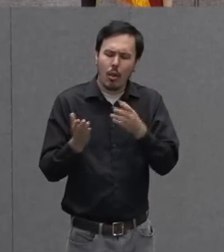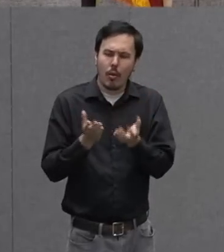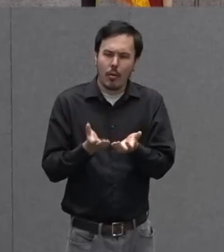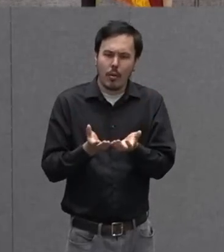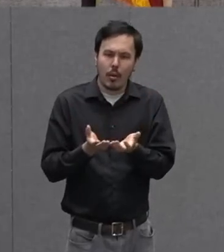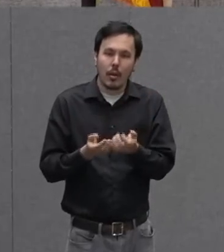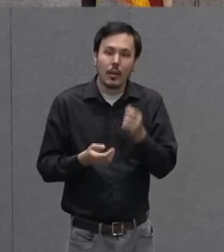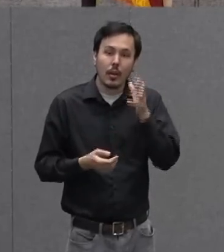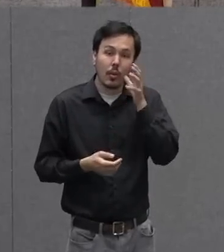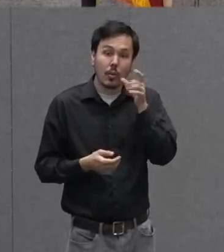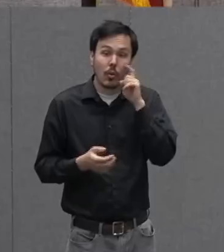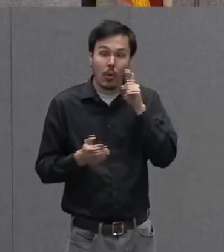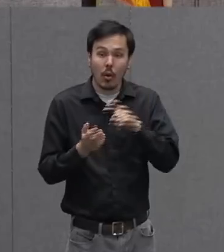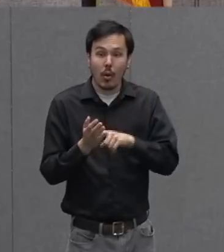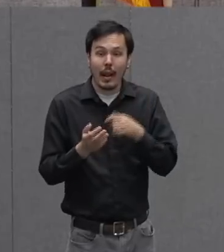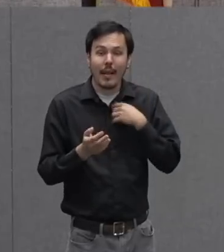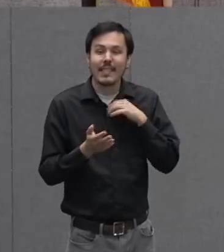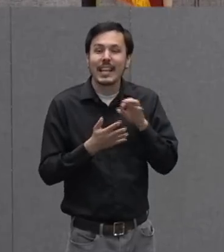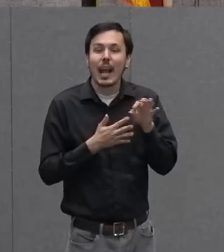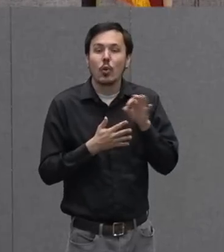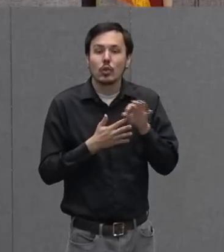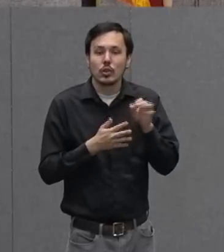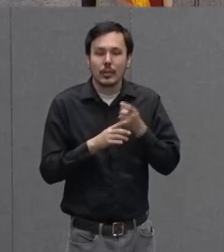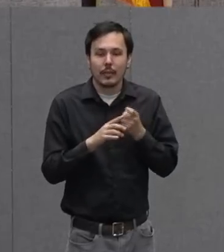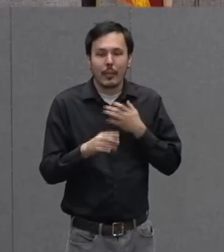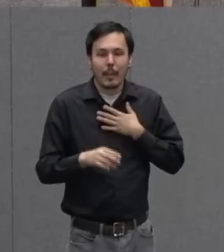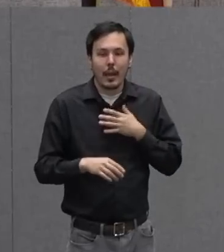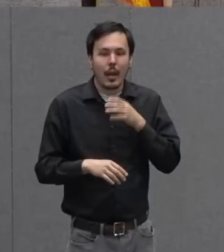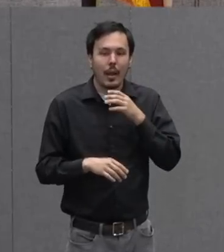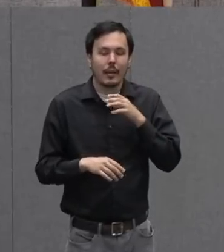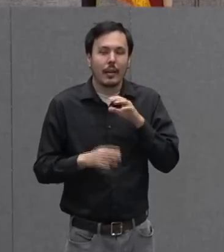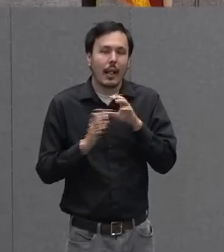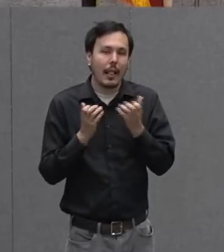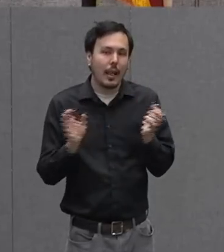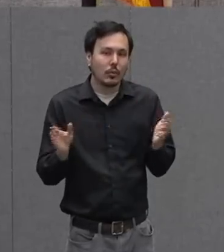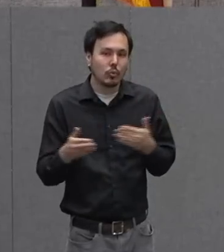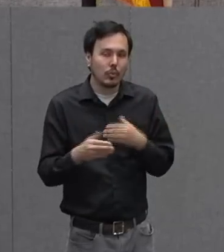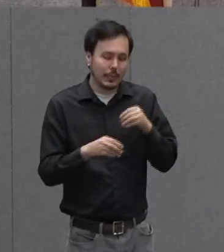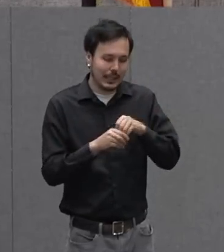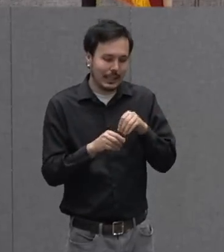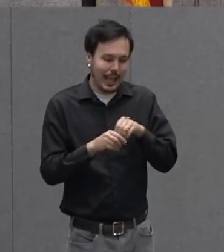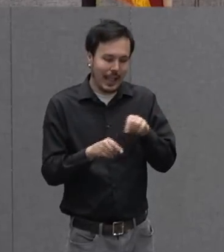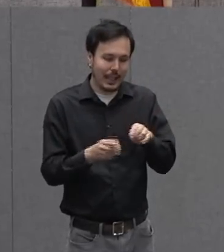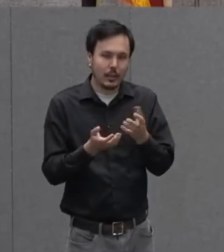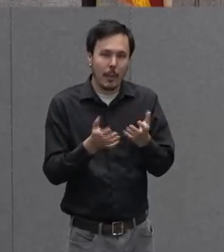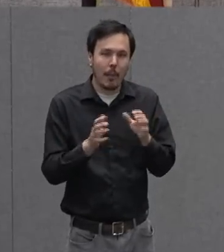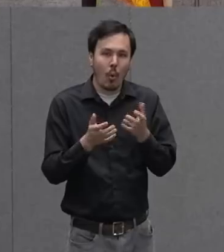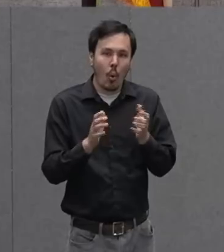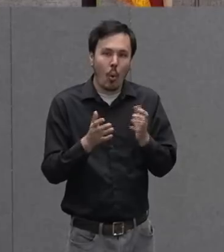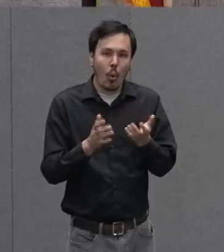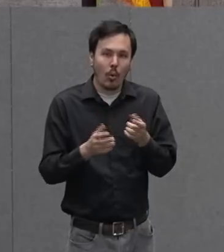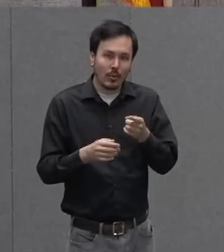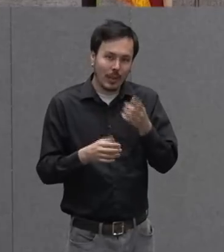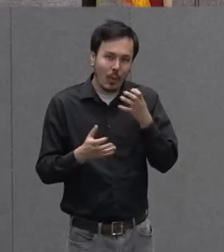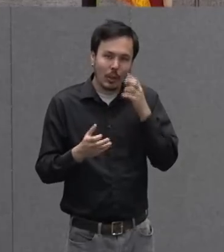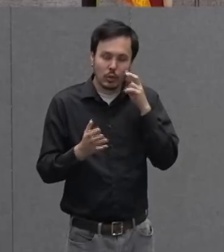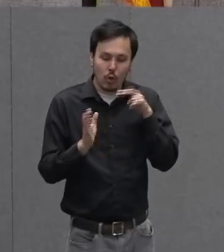and you'll see that they're little counters that came from my classroom. They're inside this glass bowl and I'll turn this around so you can get a really good view.